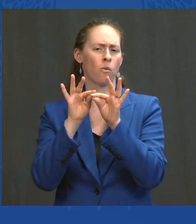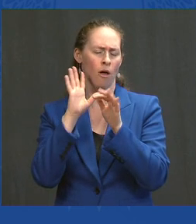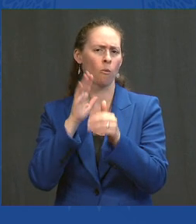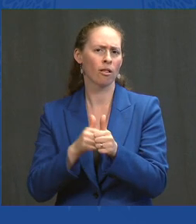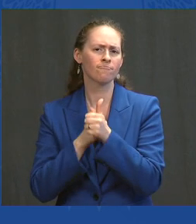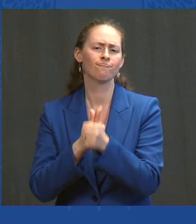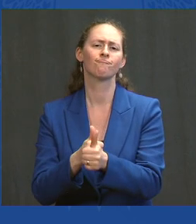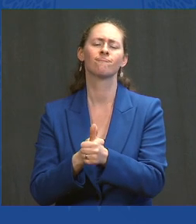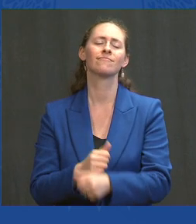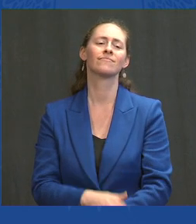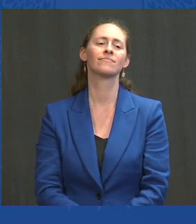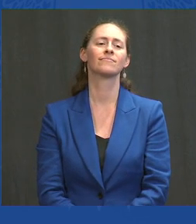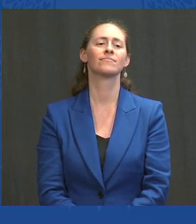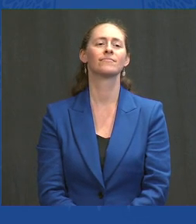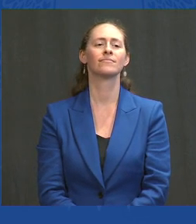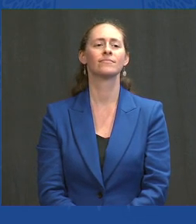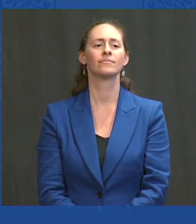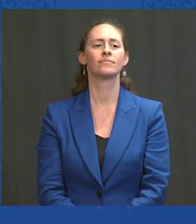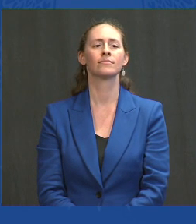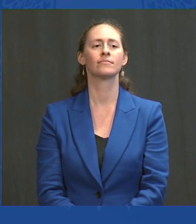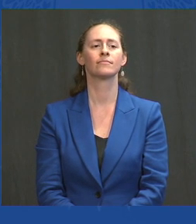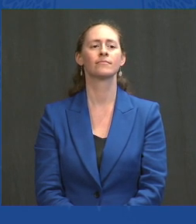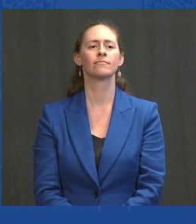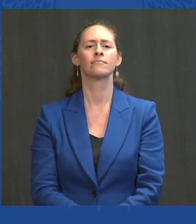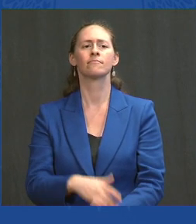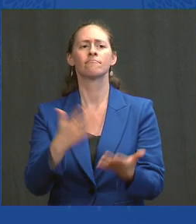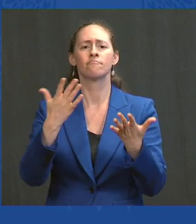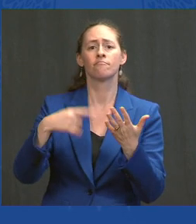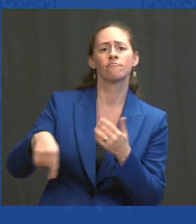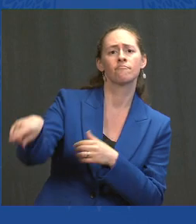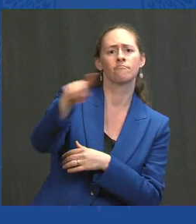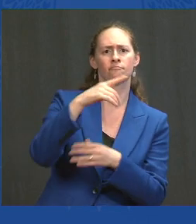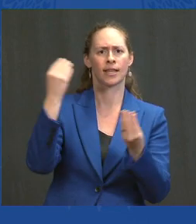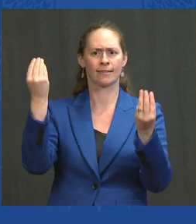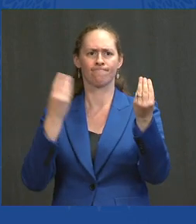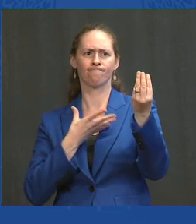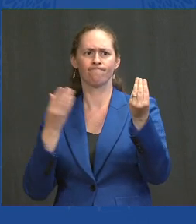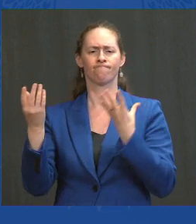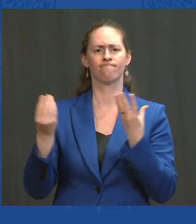under civilian direction, when required by the law,